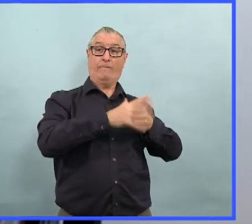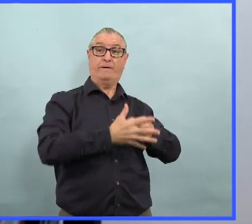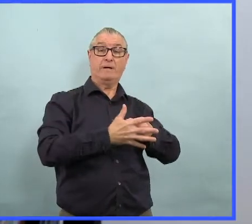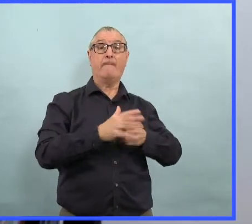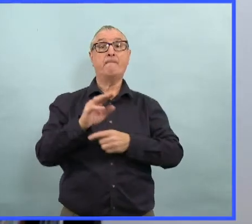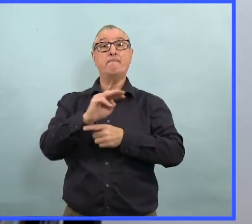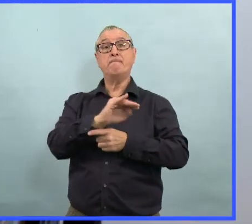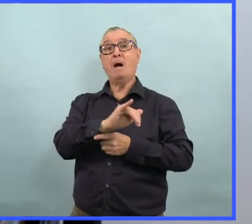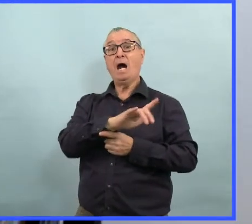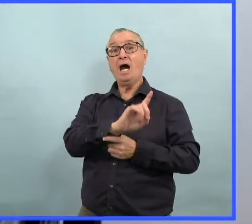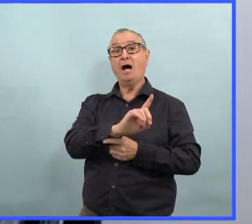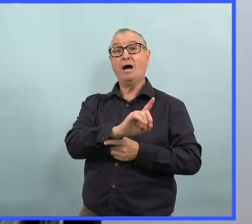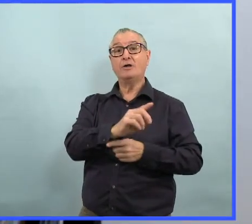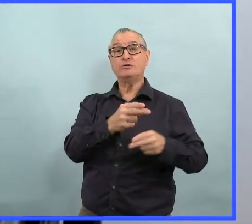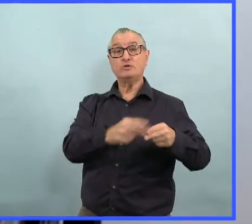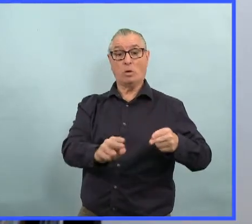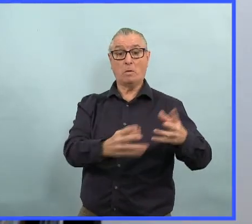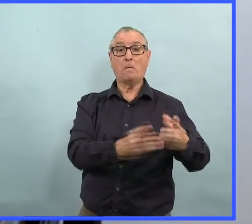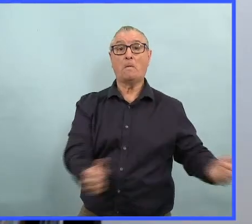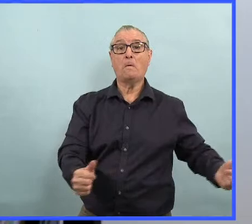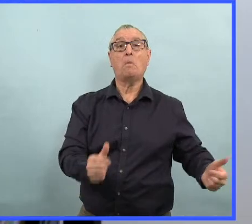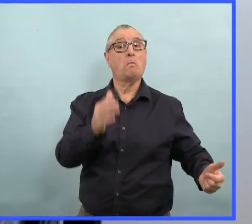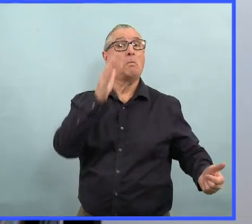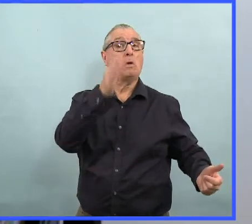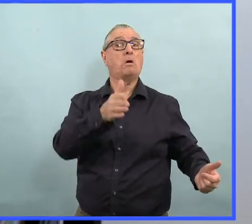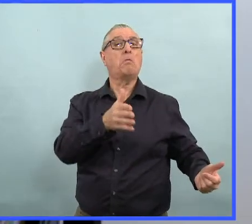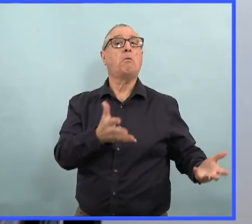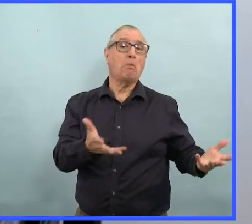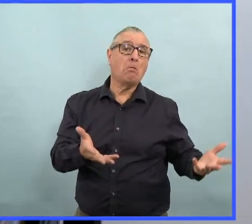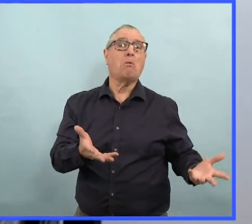that actually leads me to one of the most interesting new studies to come out recently